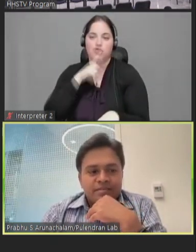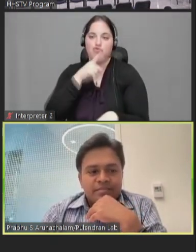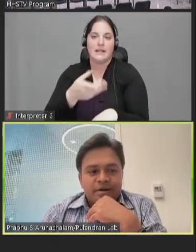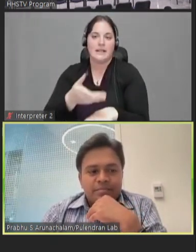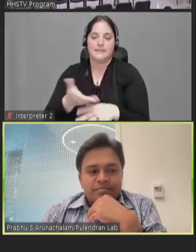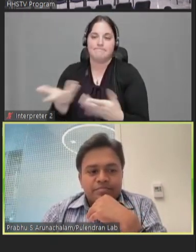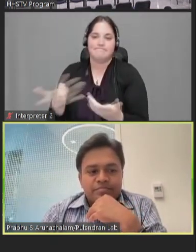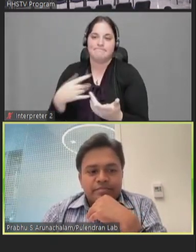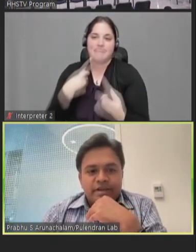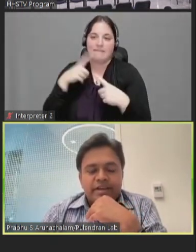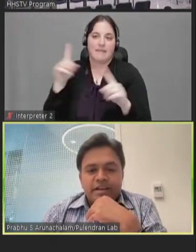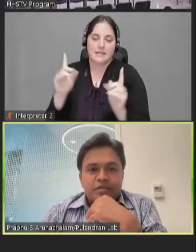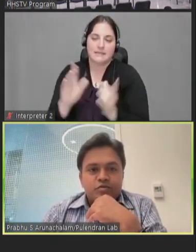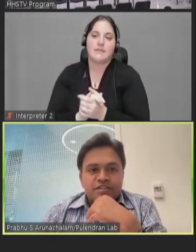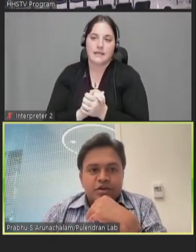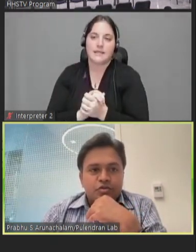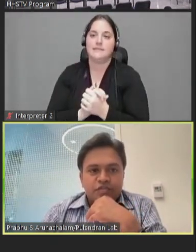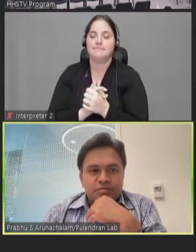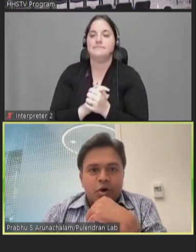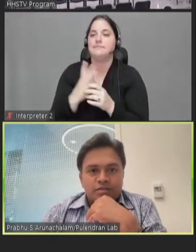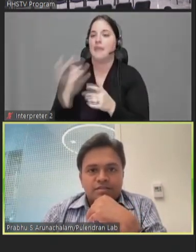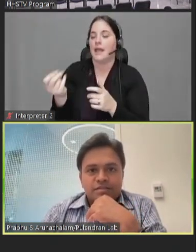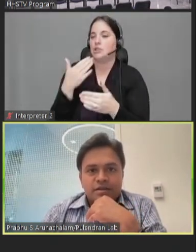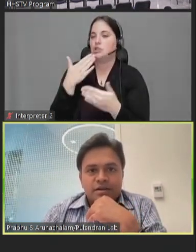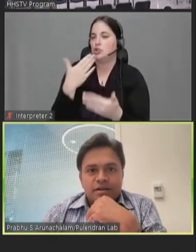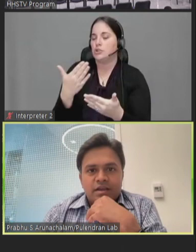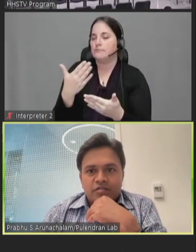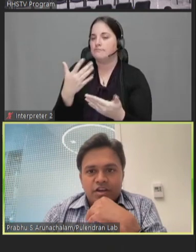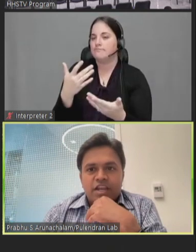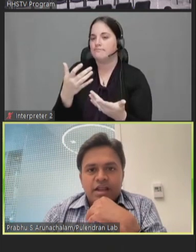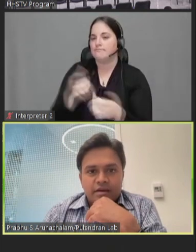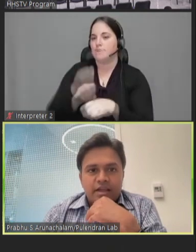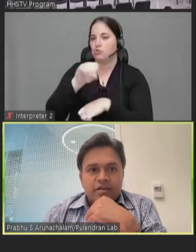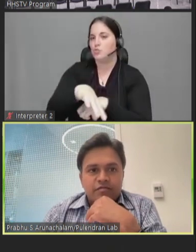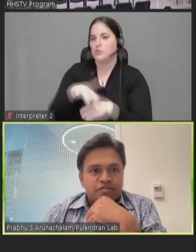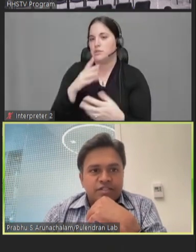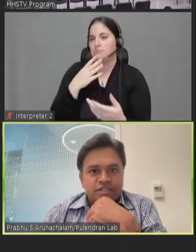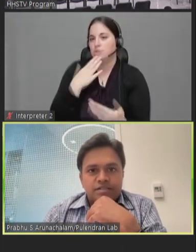and it induces a good response, even in elderly individuals.